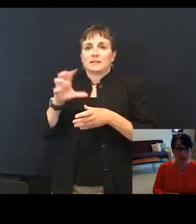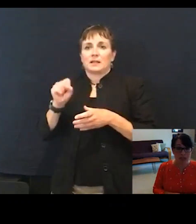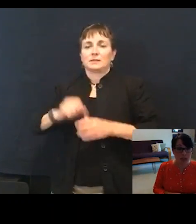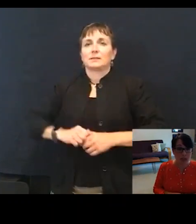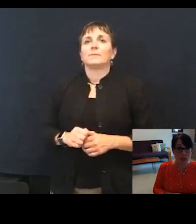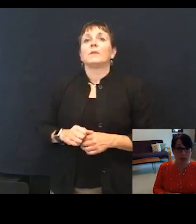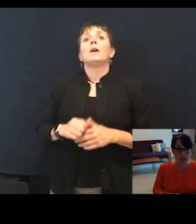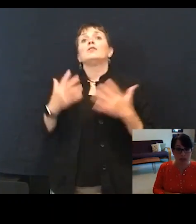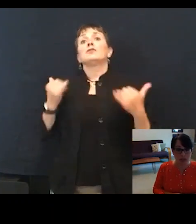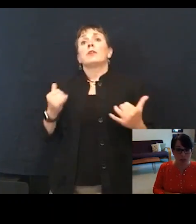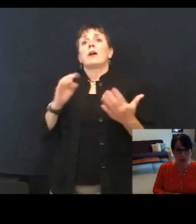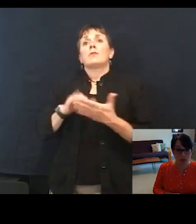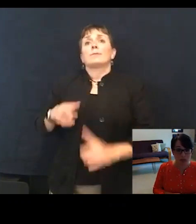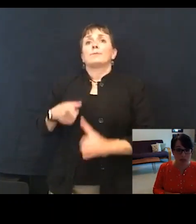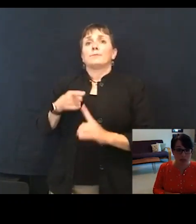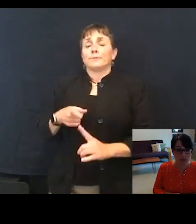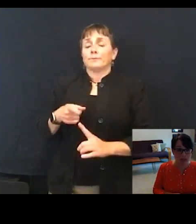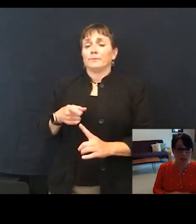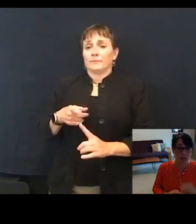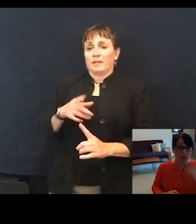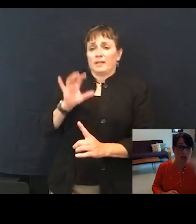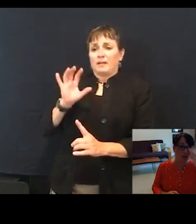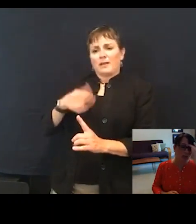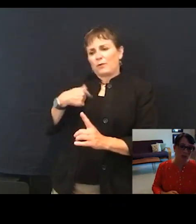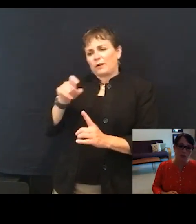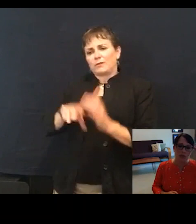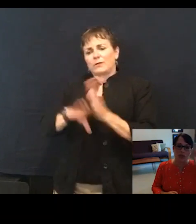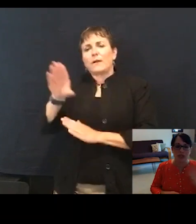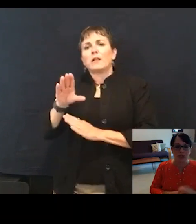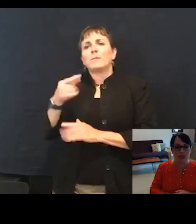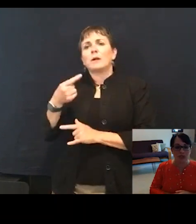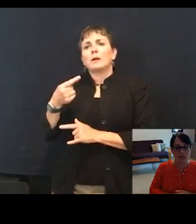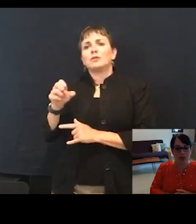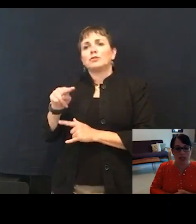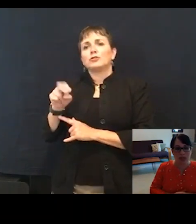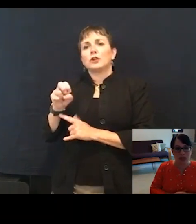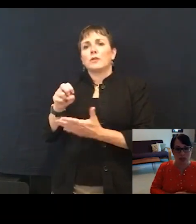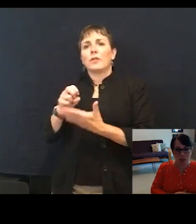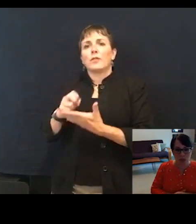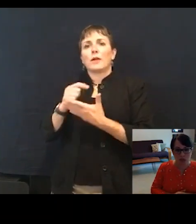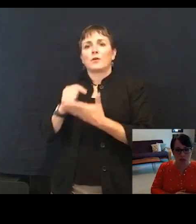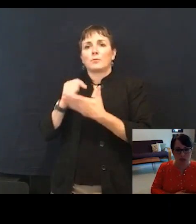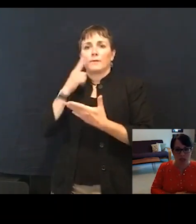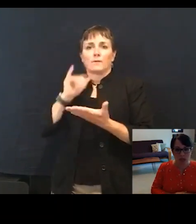developing a gene therapy for this disease. One of the first things that's very important for developing